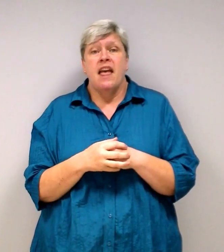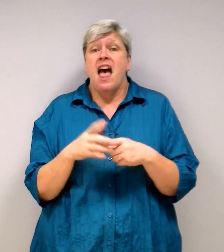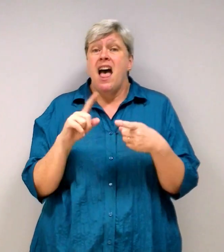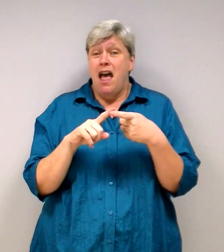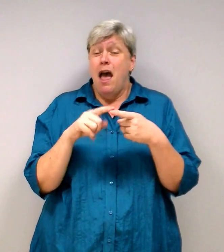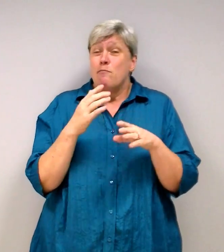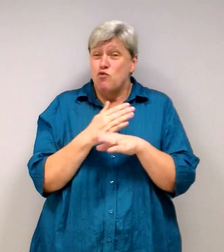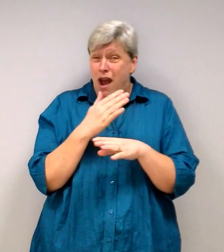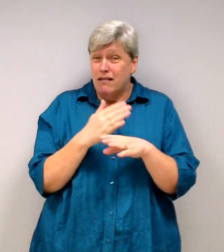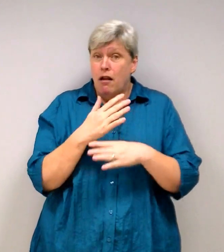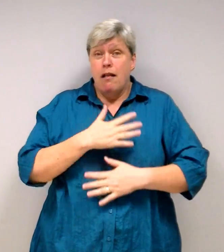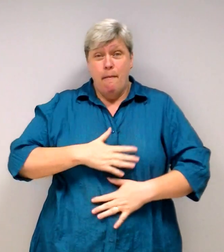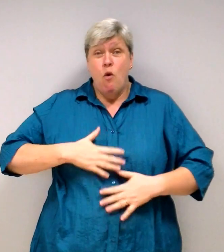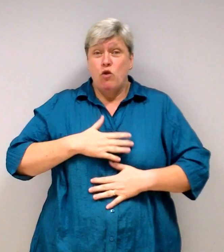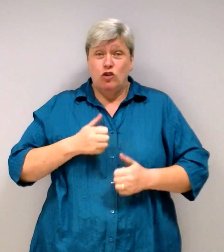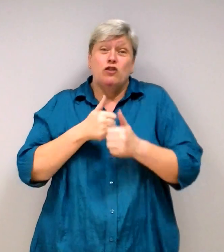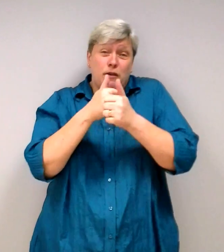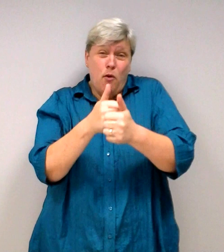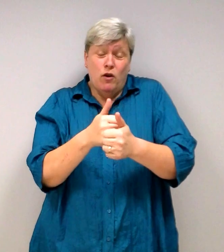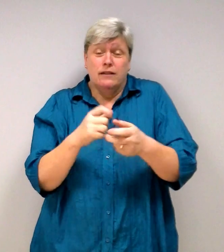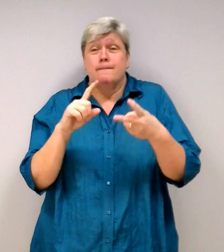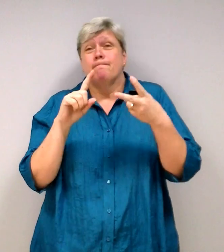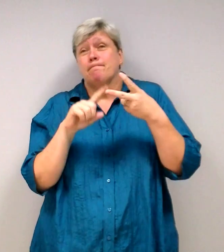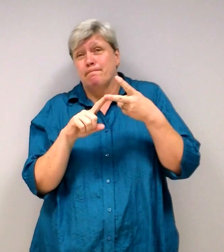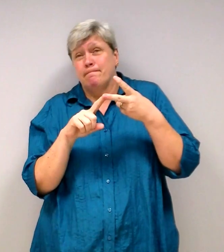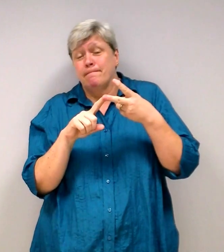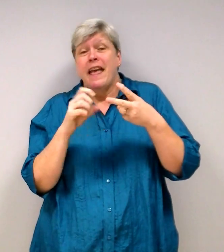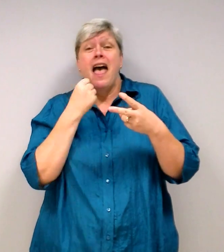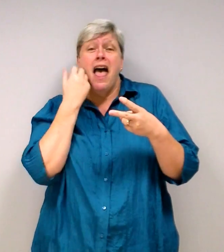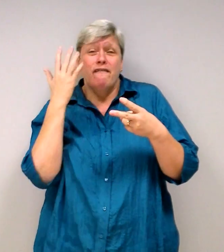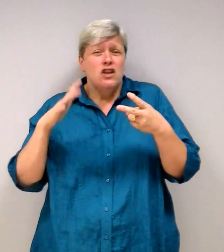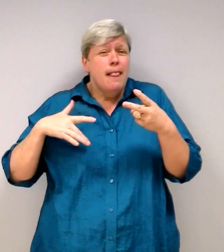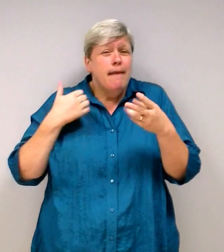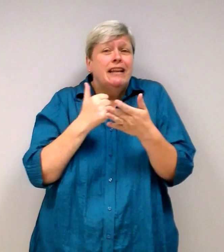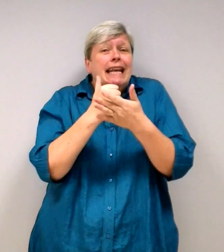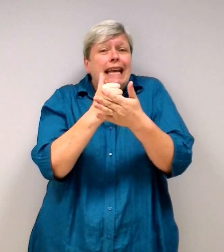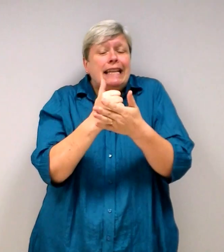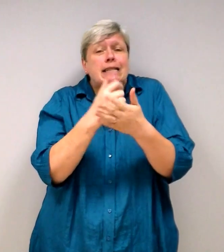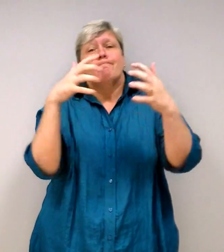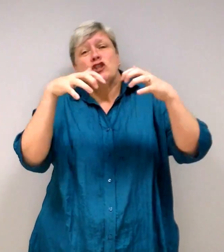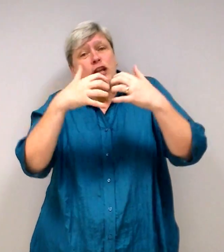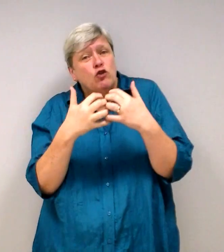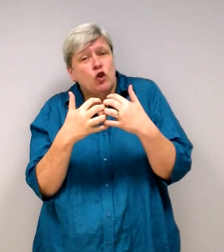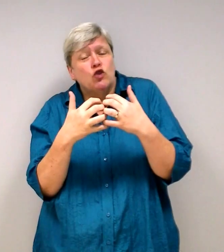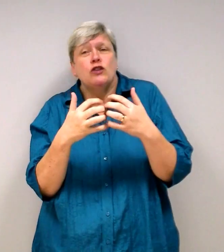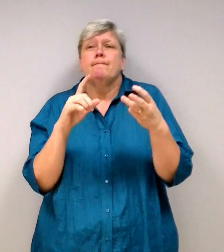Practical & Emotional Support; Daily Living Aids and Technology;